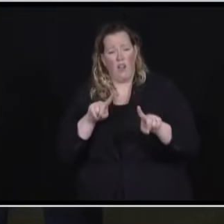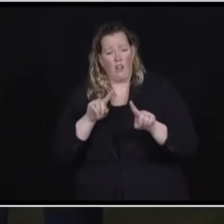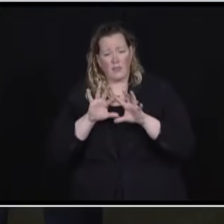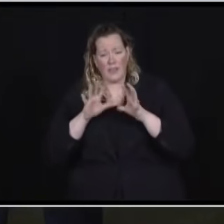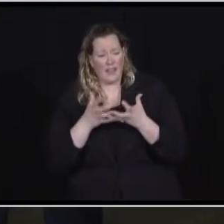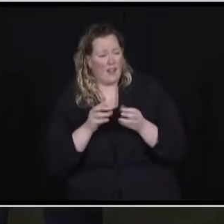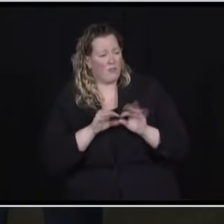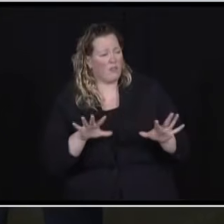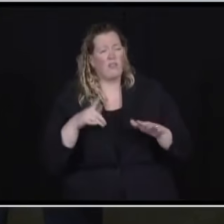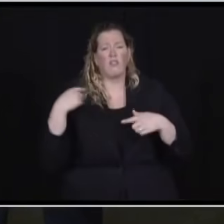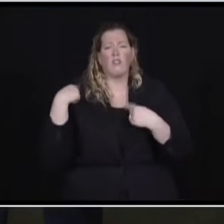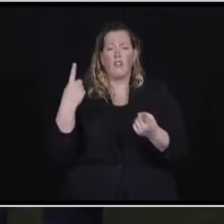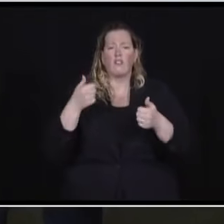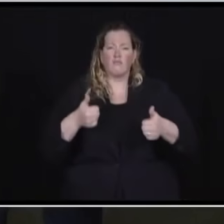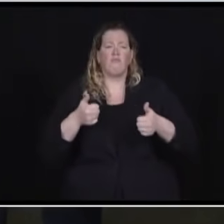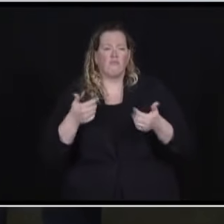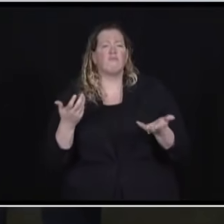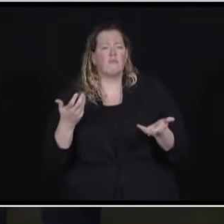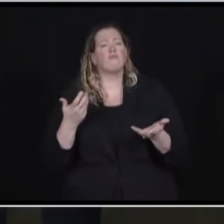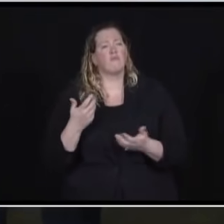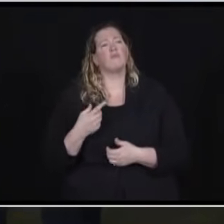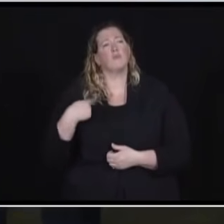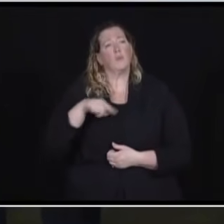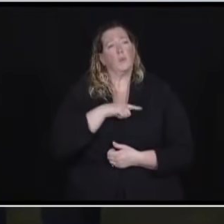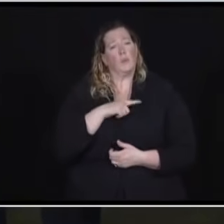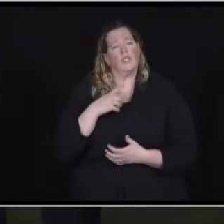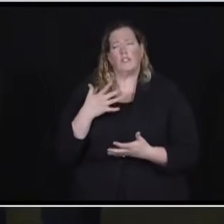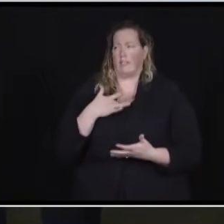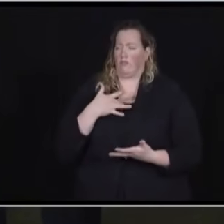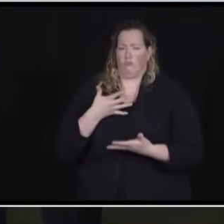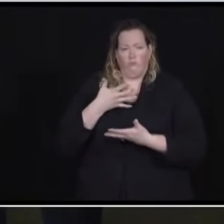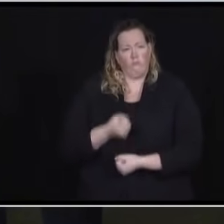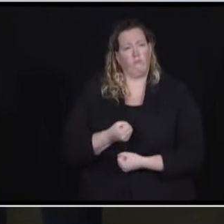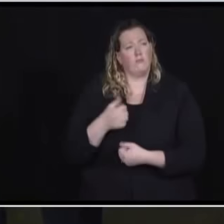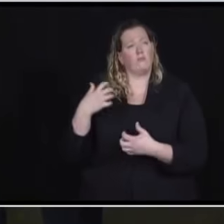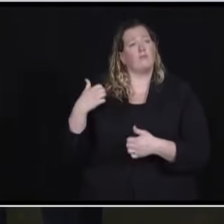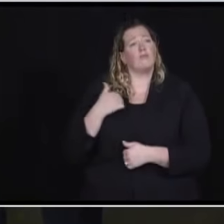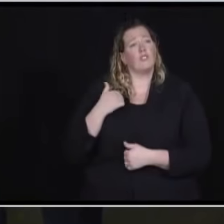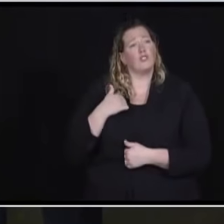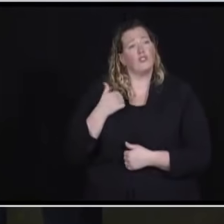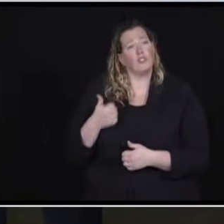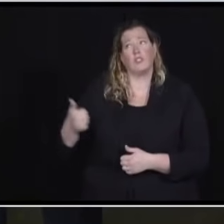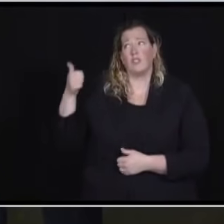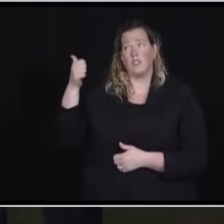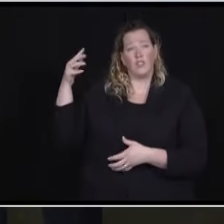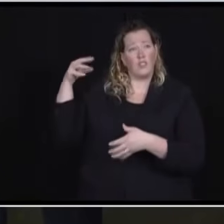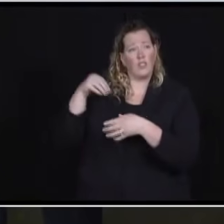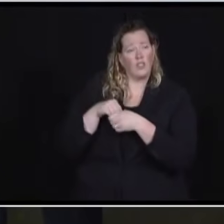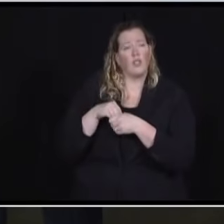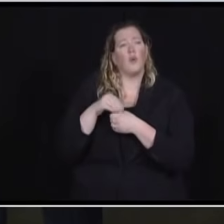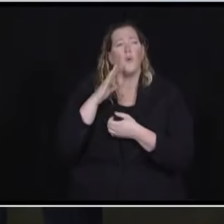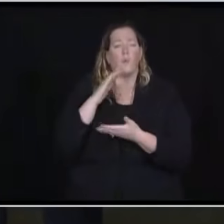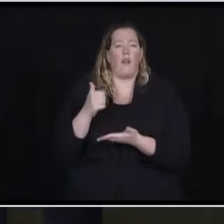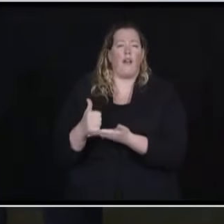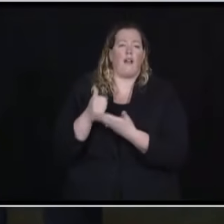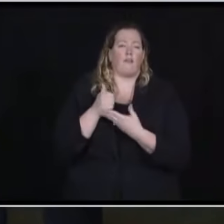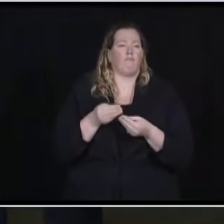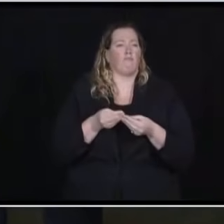dedication and effort I have seen today in our provinces pandemic response. And we are confident that Gen. Hilliard and the ministers COVID-19